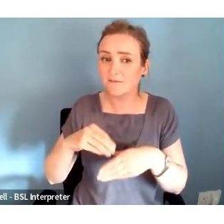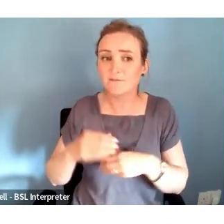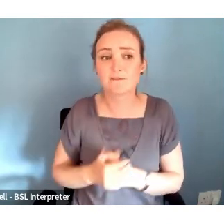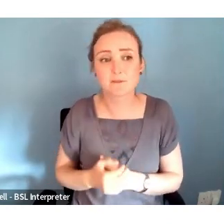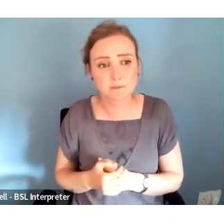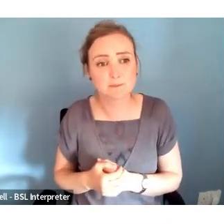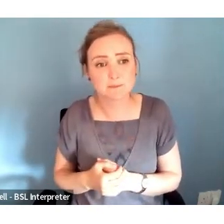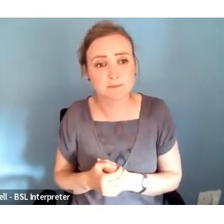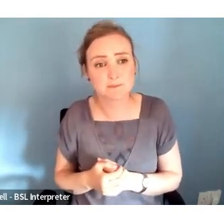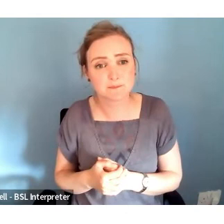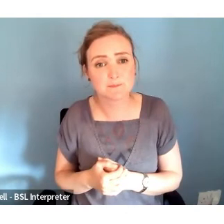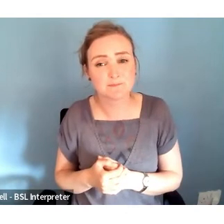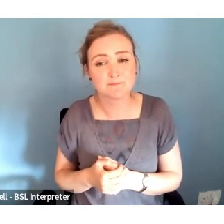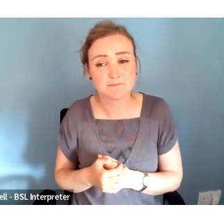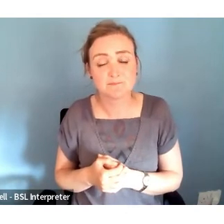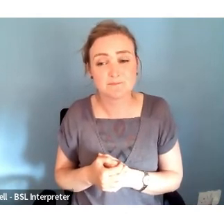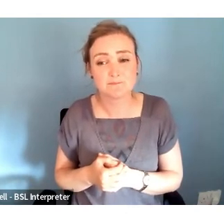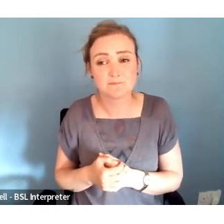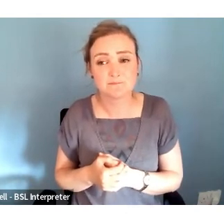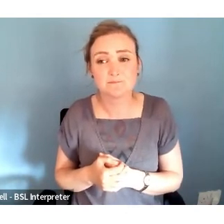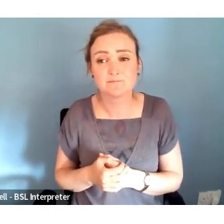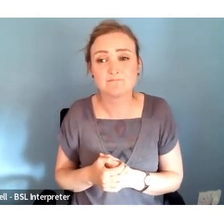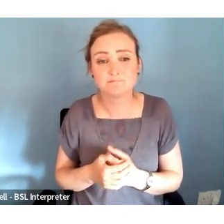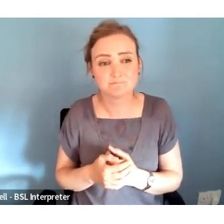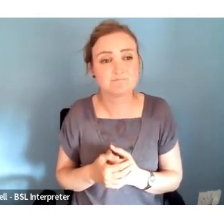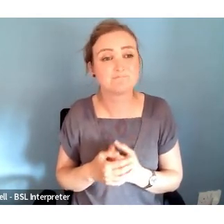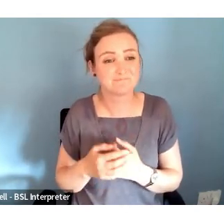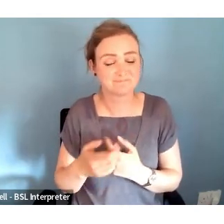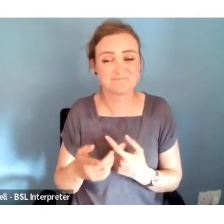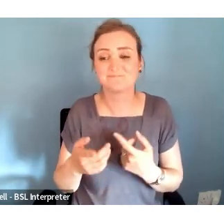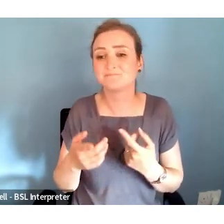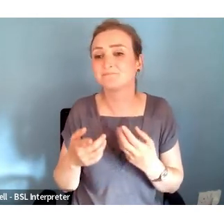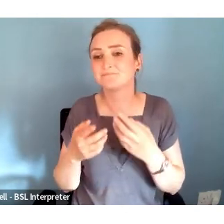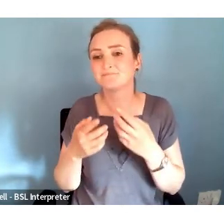and most powerful is word of mouth. If you have disabled